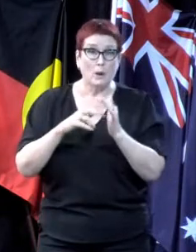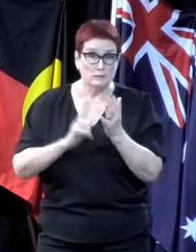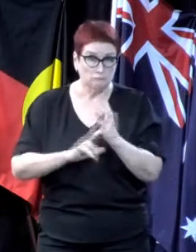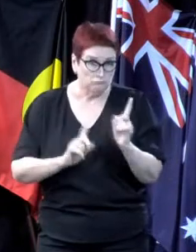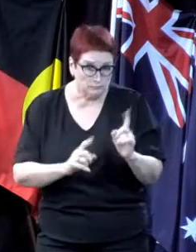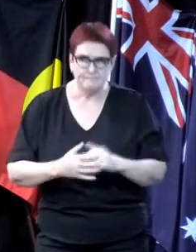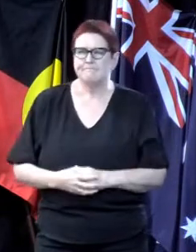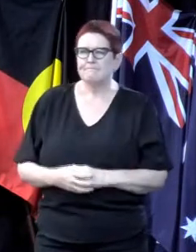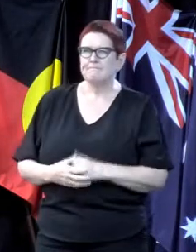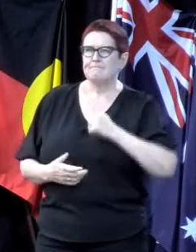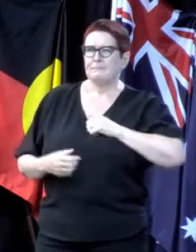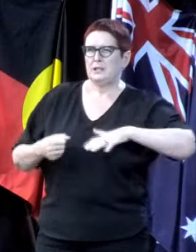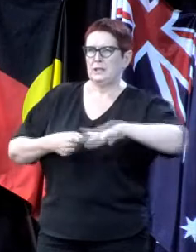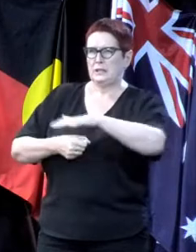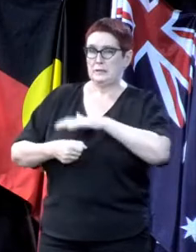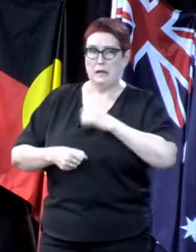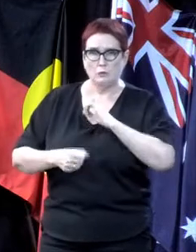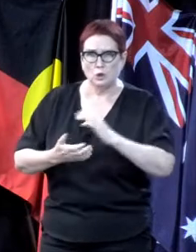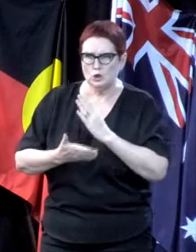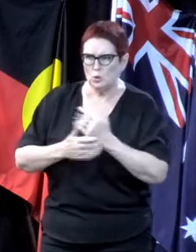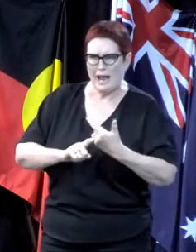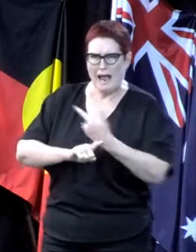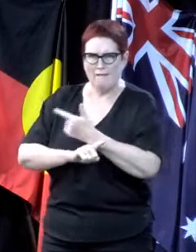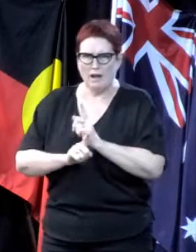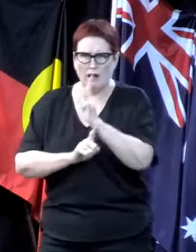Bowen, I'm not really sure how far our school goes to.